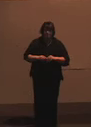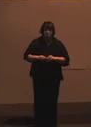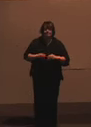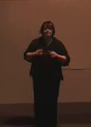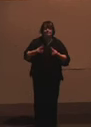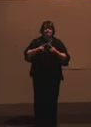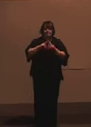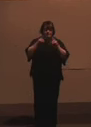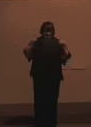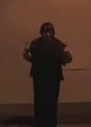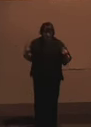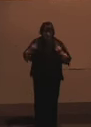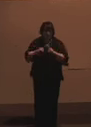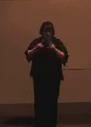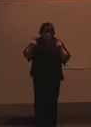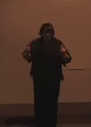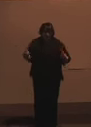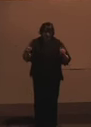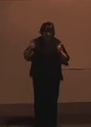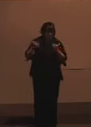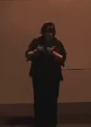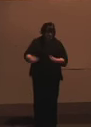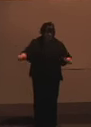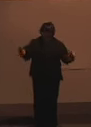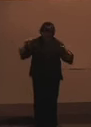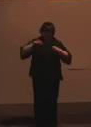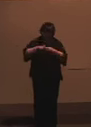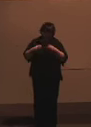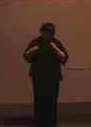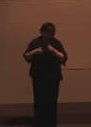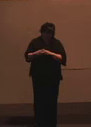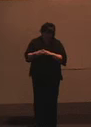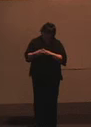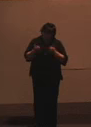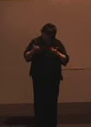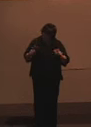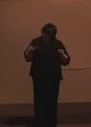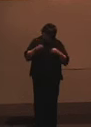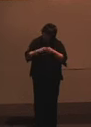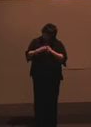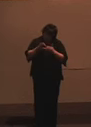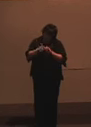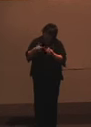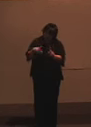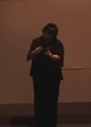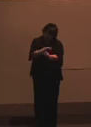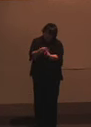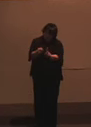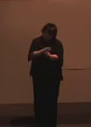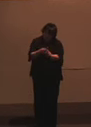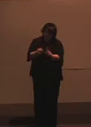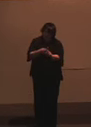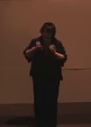was how to persuade to the client, to make such emptiness for their house,